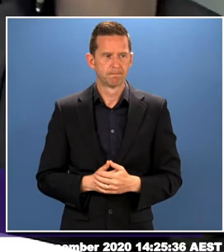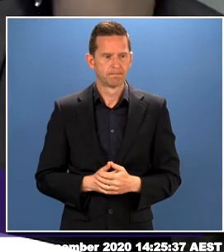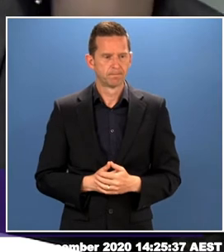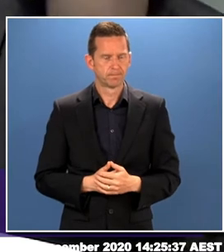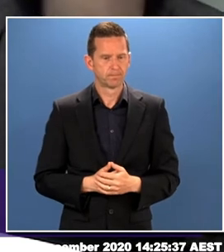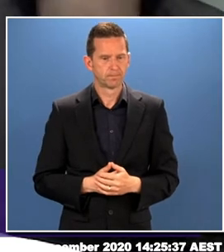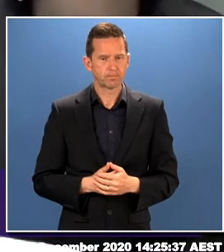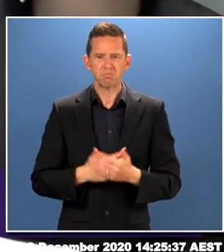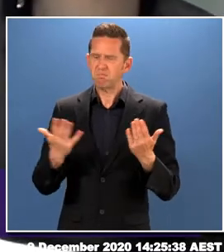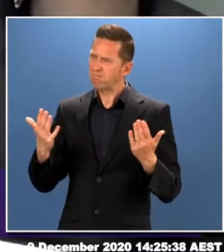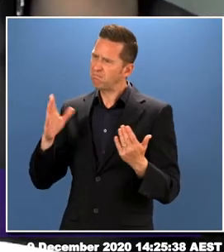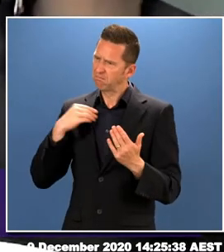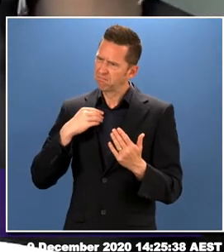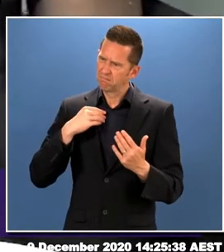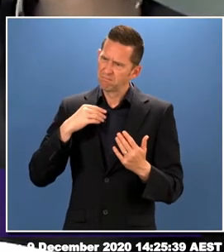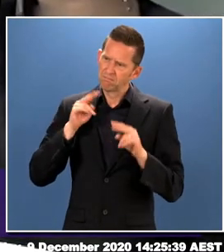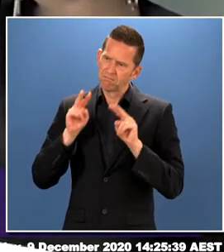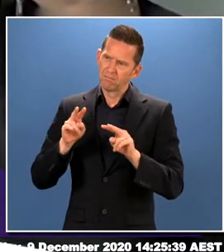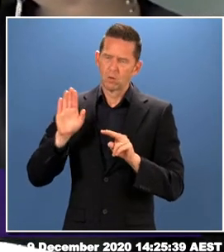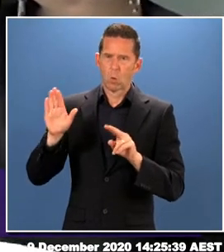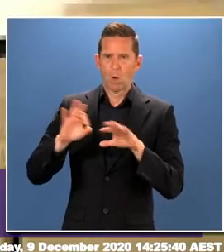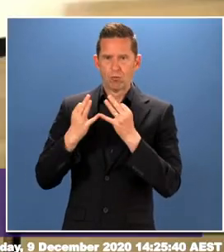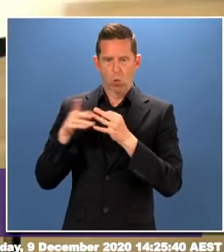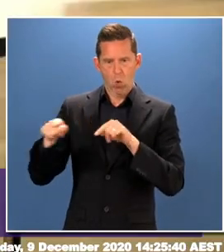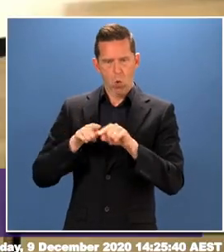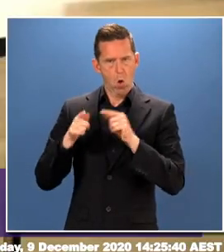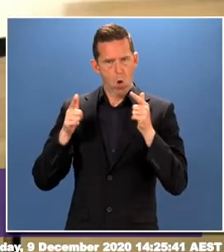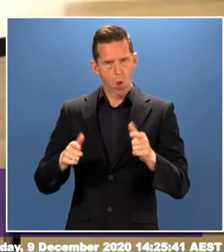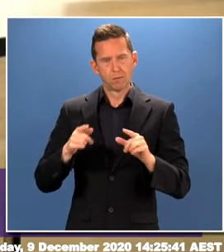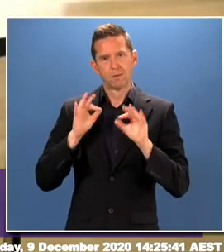of this process and one of the examples was in relation to Disability Employment